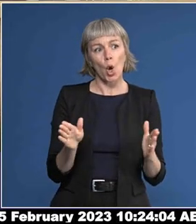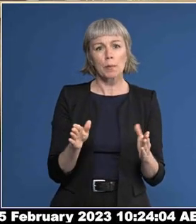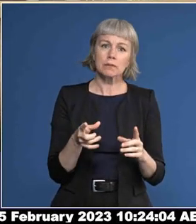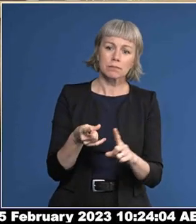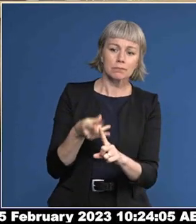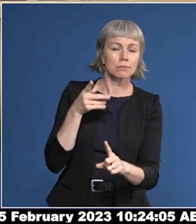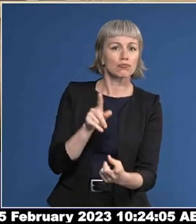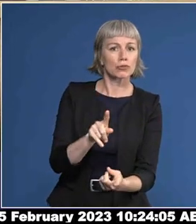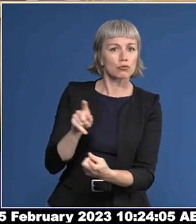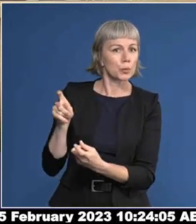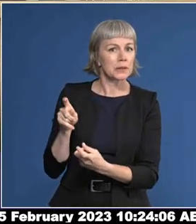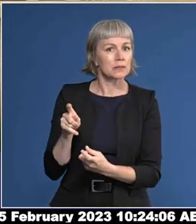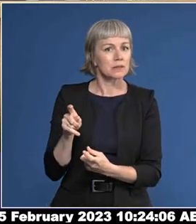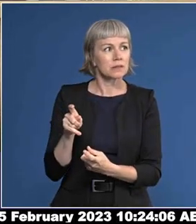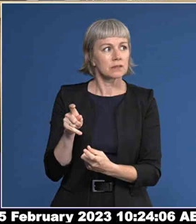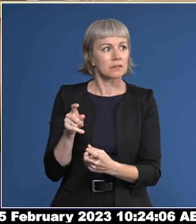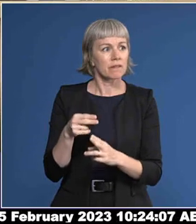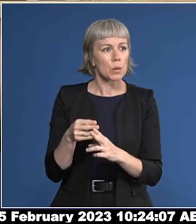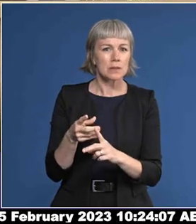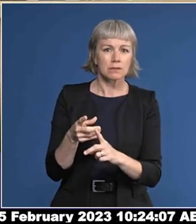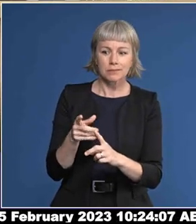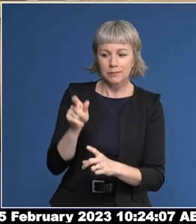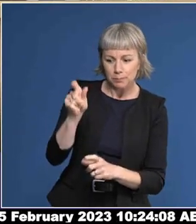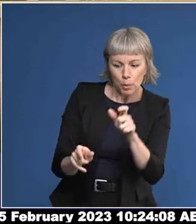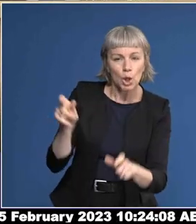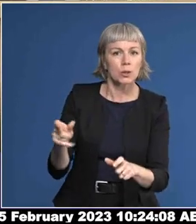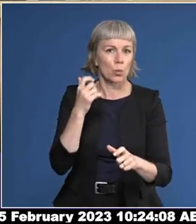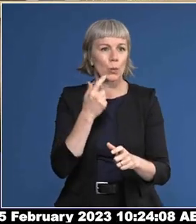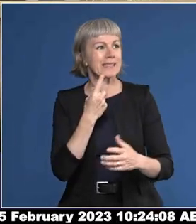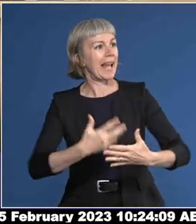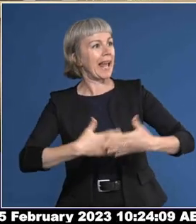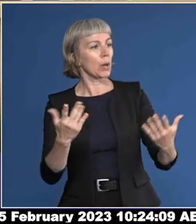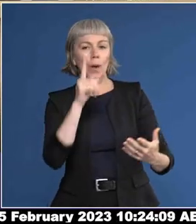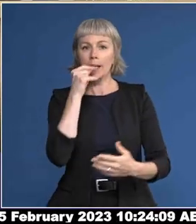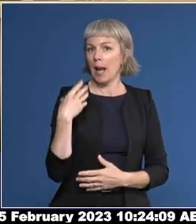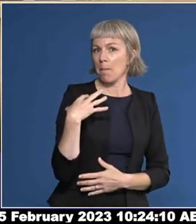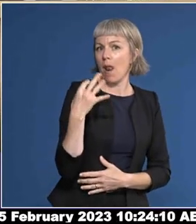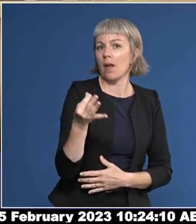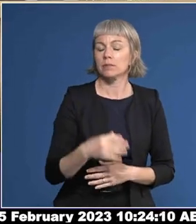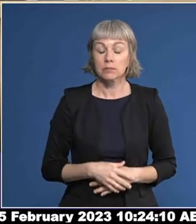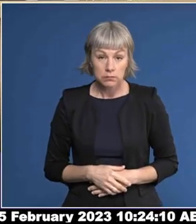We don't specify those details. All of you are in the business of providing services to people with disability.